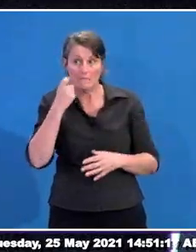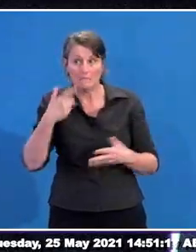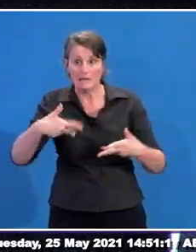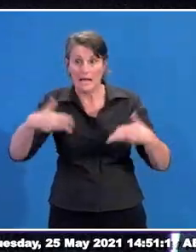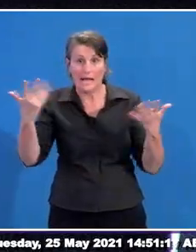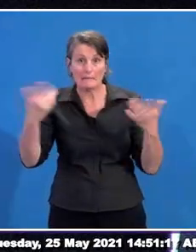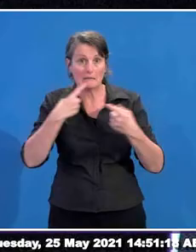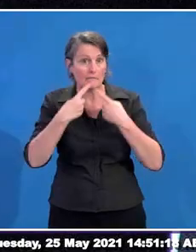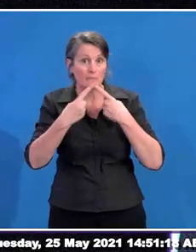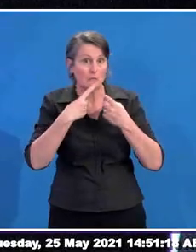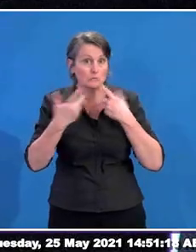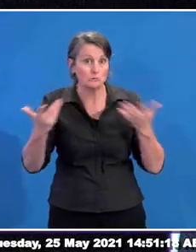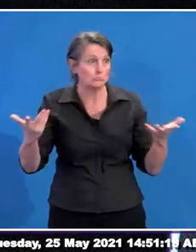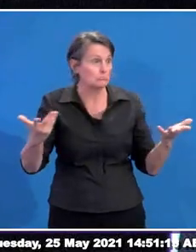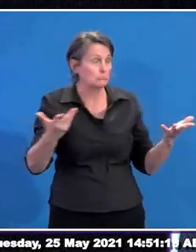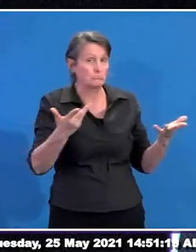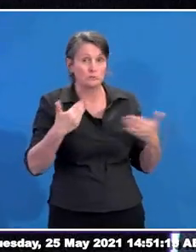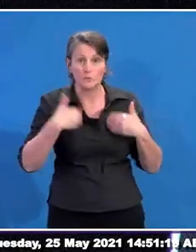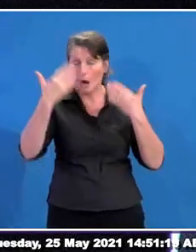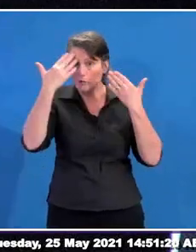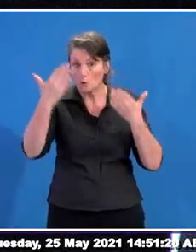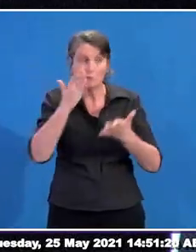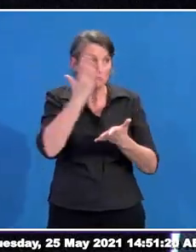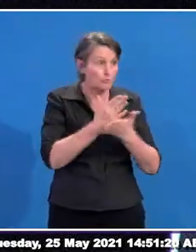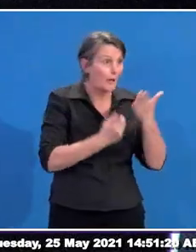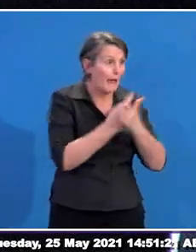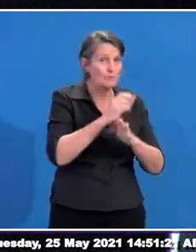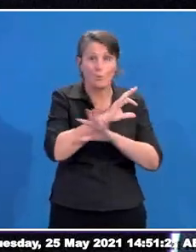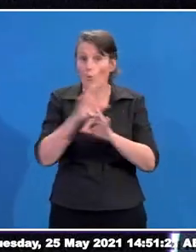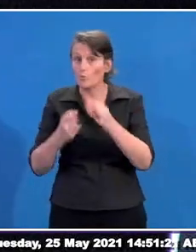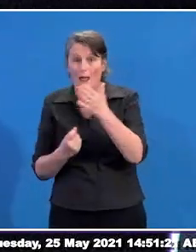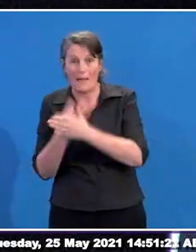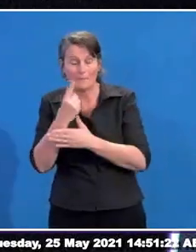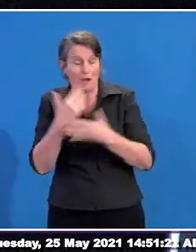enough evidence to say one way or the other, so that's unable to sustain.